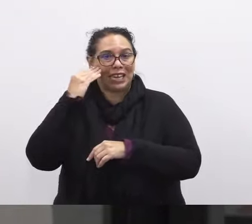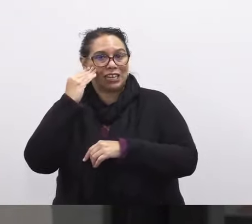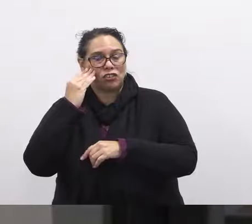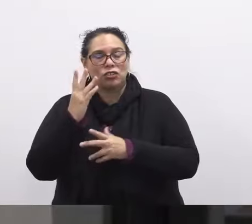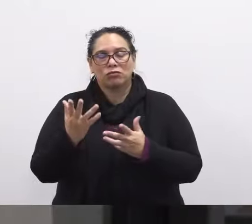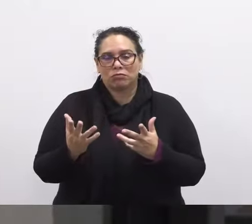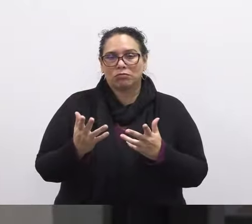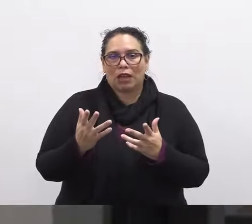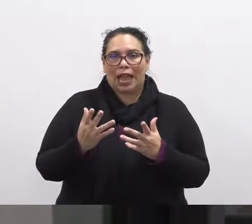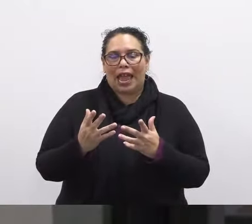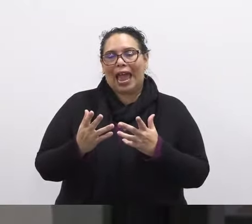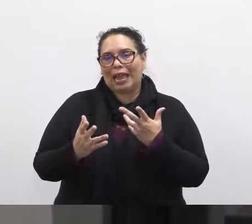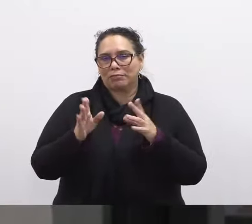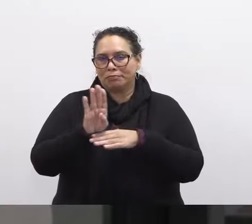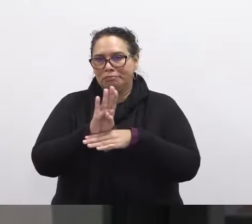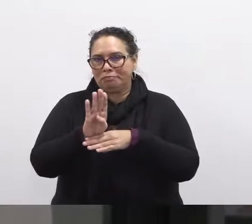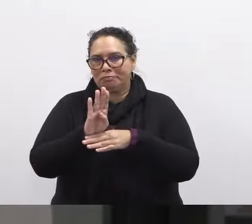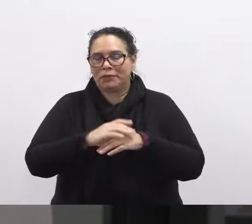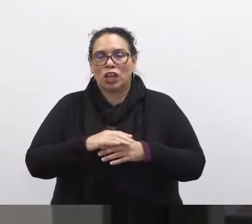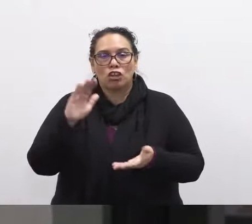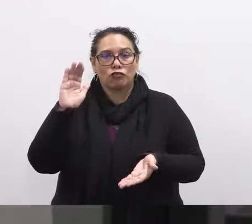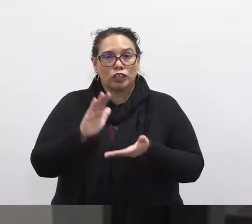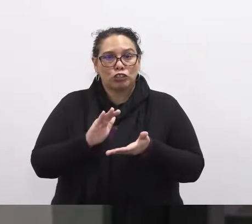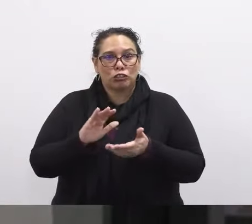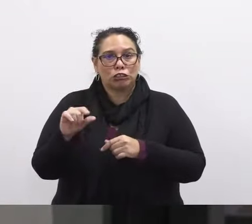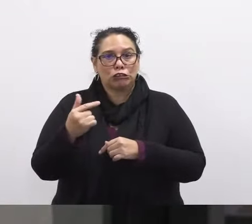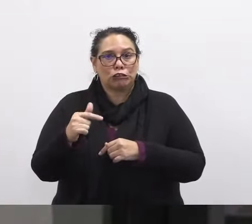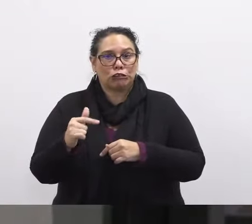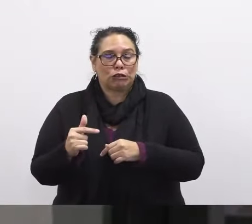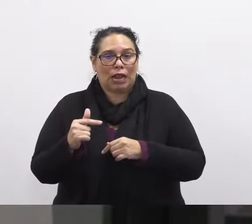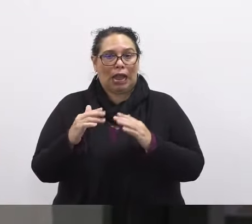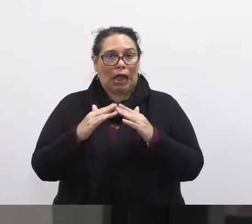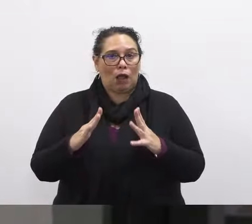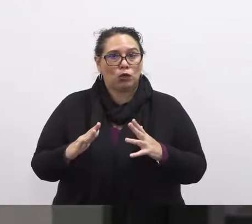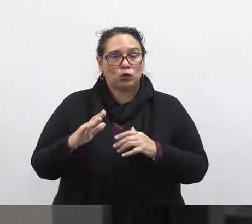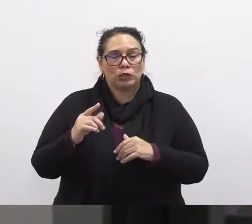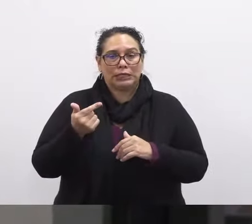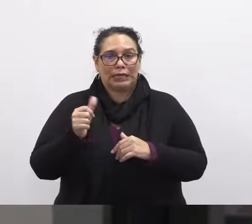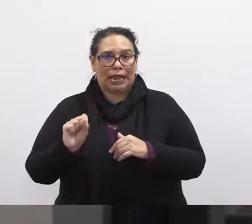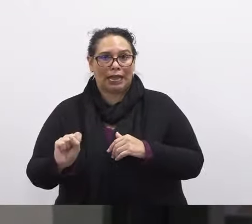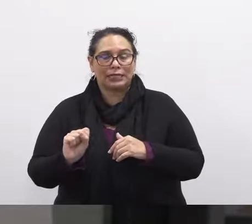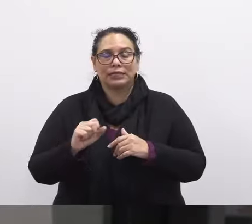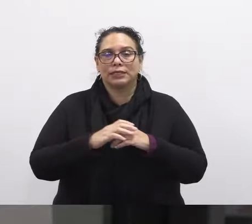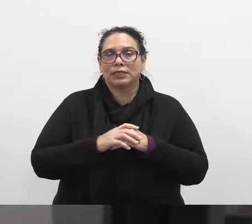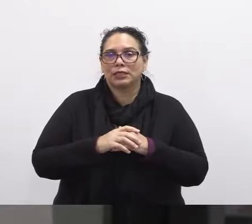I believe that reducing greenhouse gases leads to a cleaner air that improves student staff performance and health,